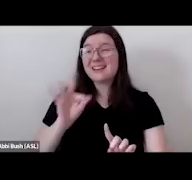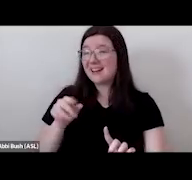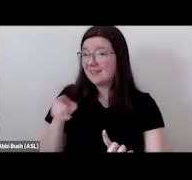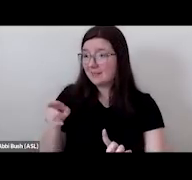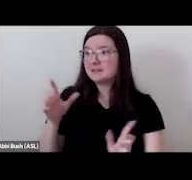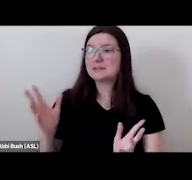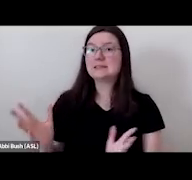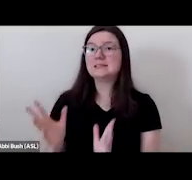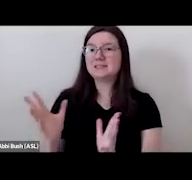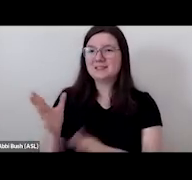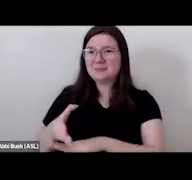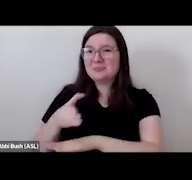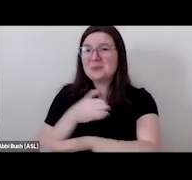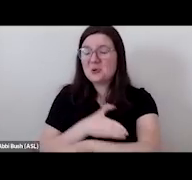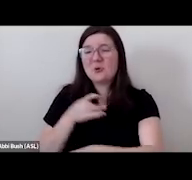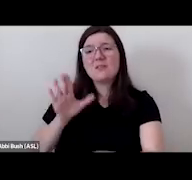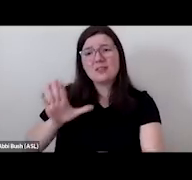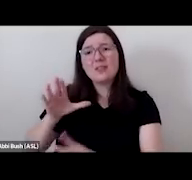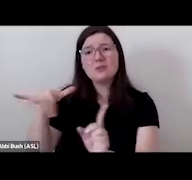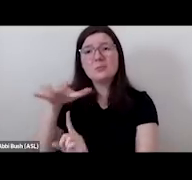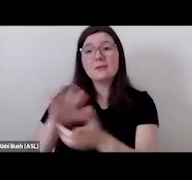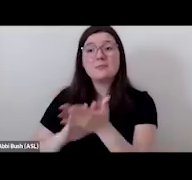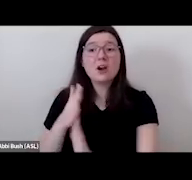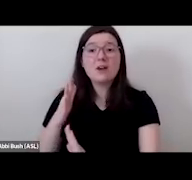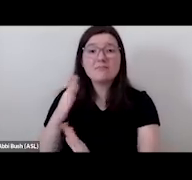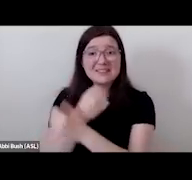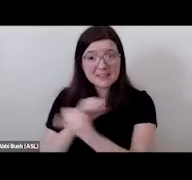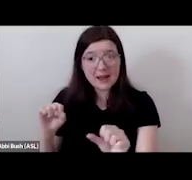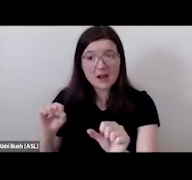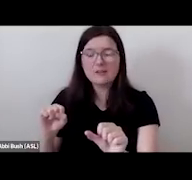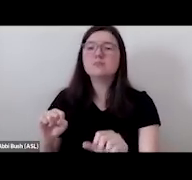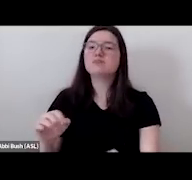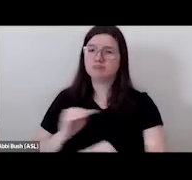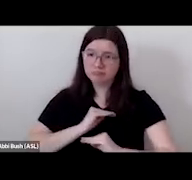that they do things and we kind of have to operate in that if it's going to at least get us to that end goal.